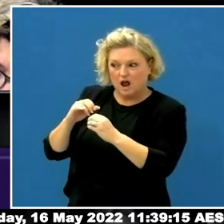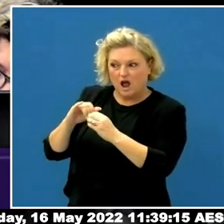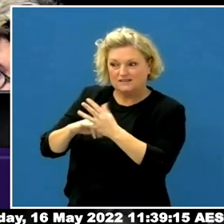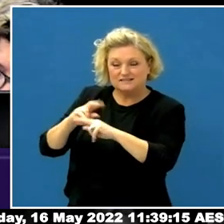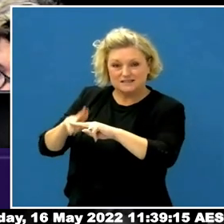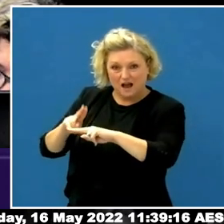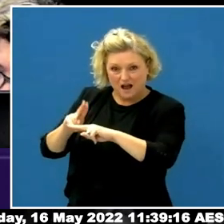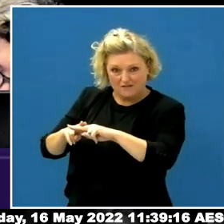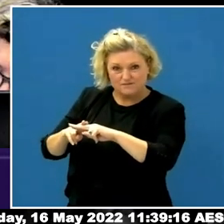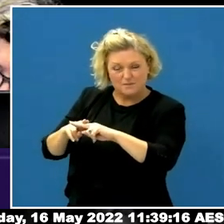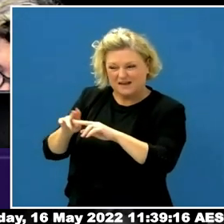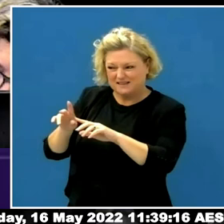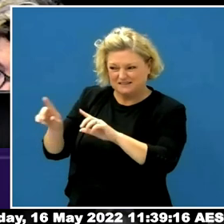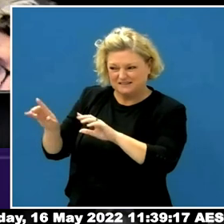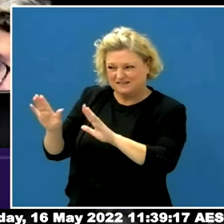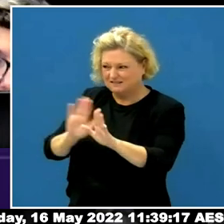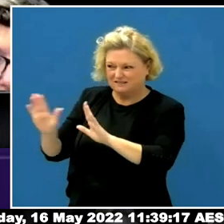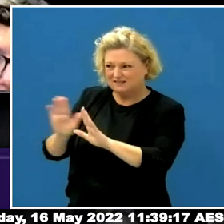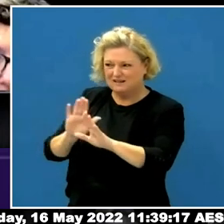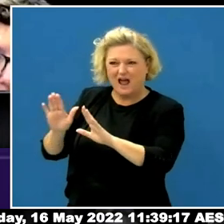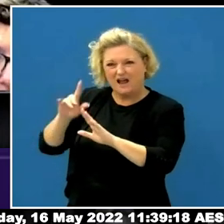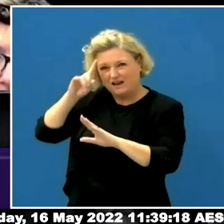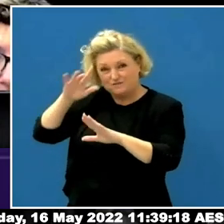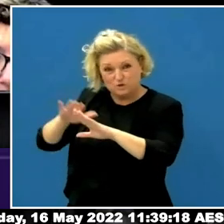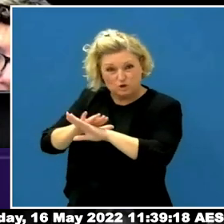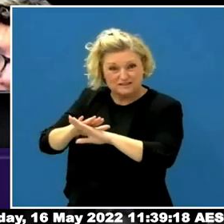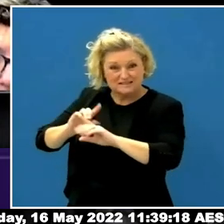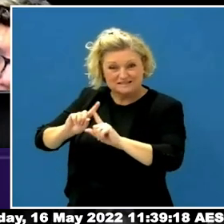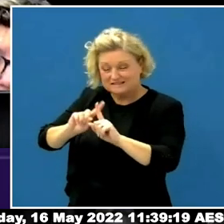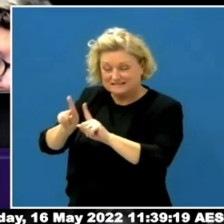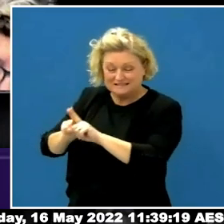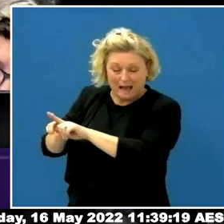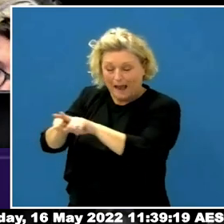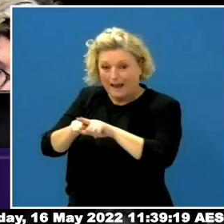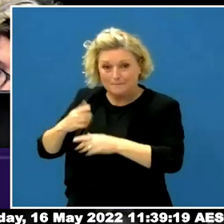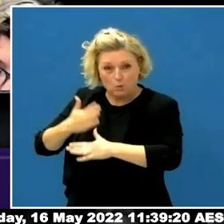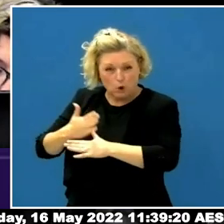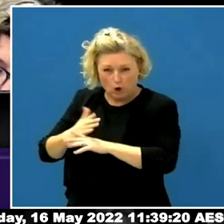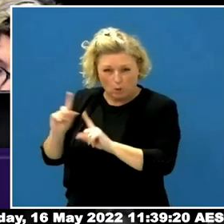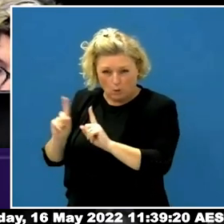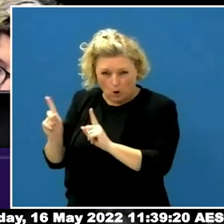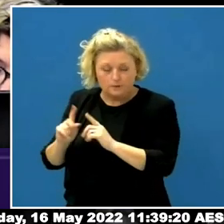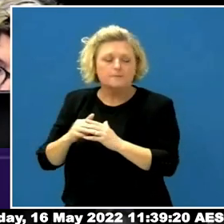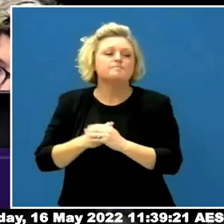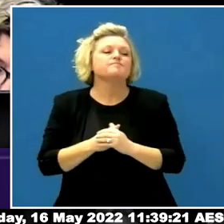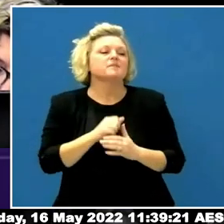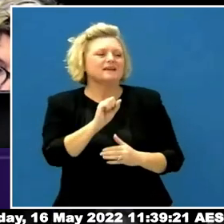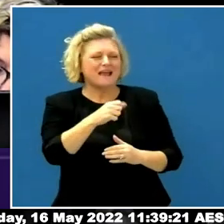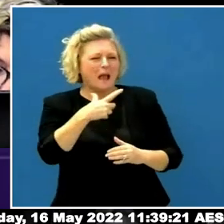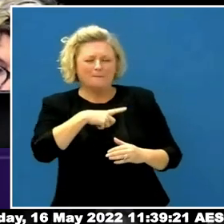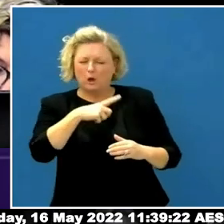Afford had service agreements for Jason and the family; is that correct?